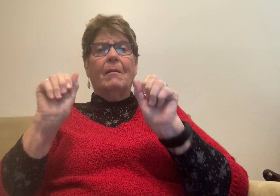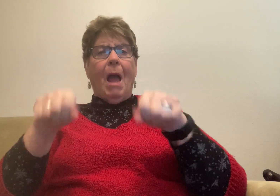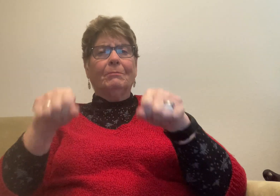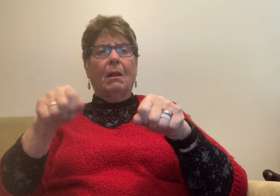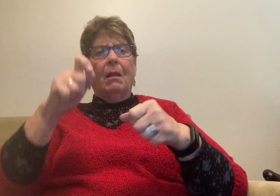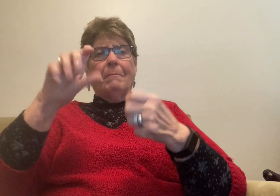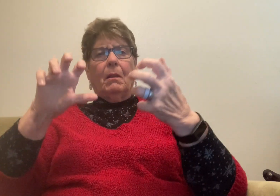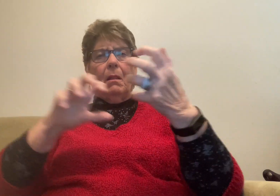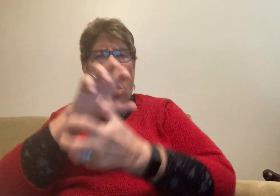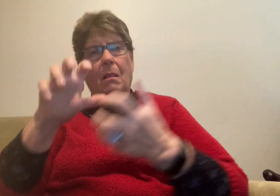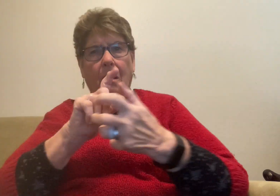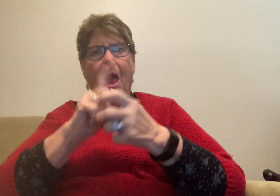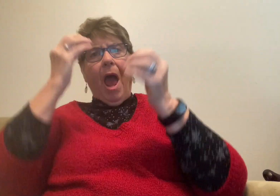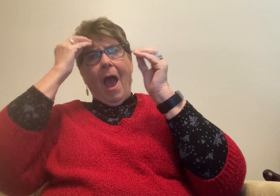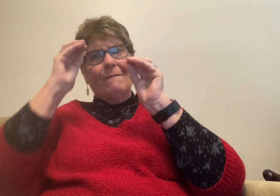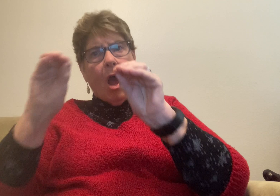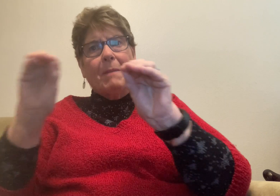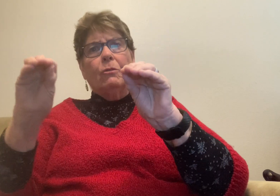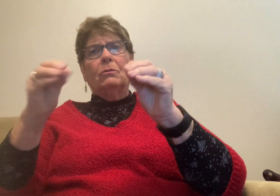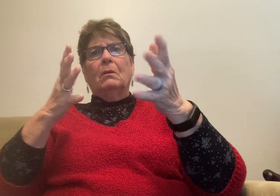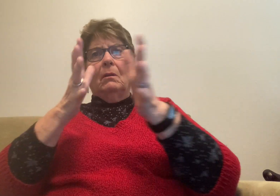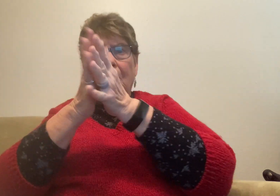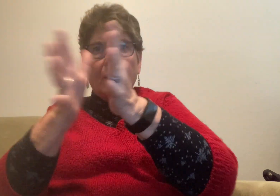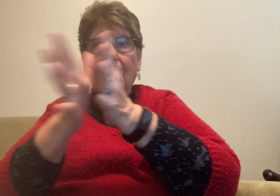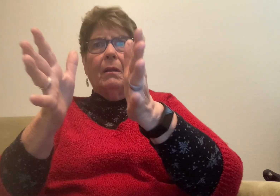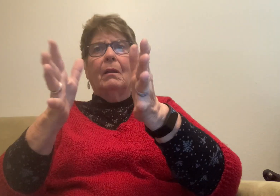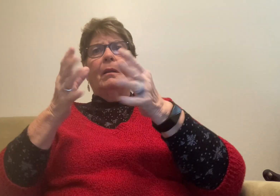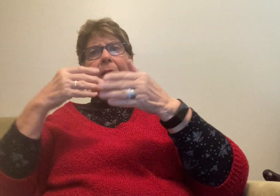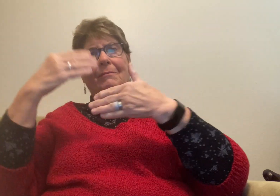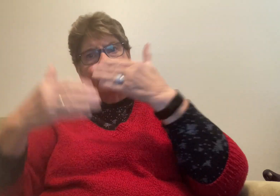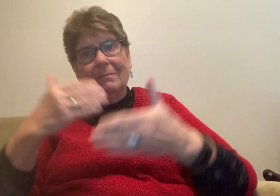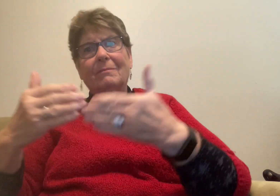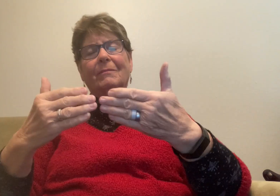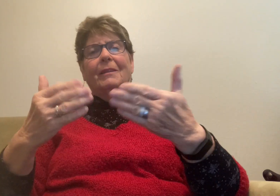which could possibly lead to confusion and having to explain over again.